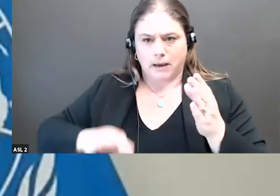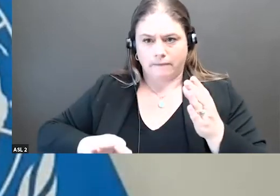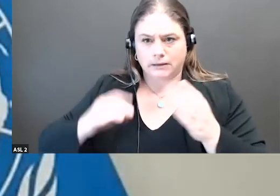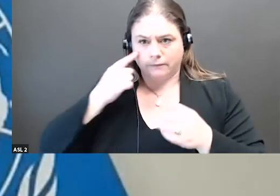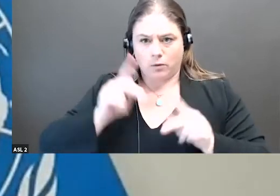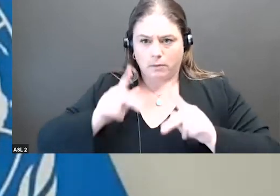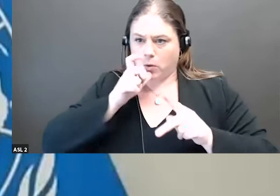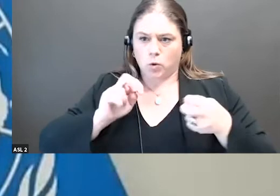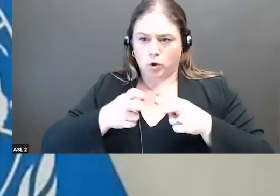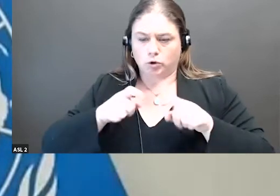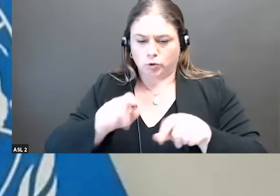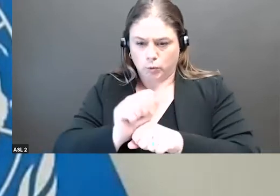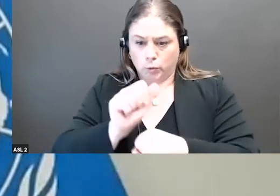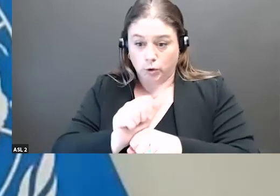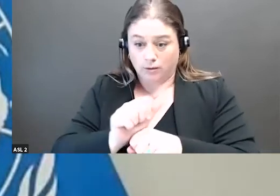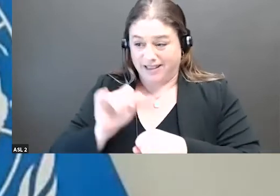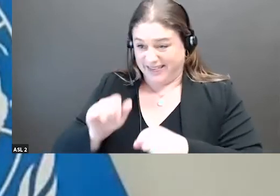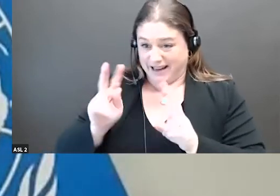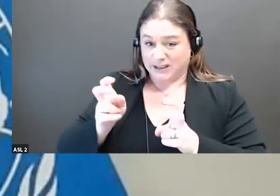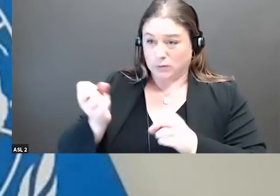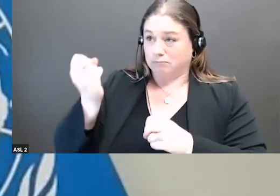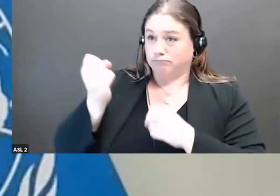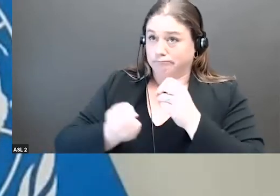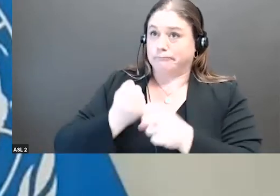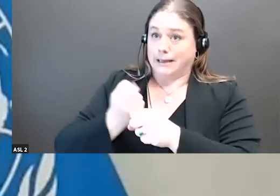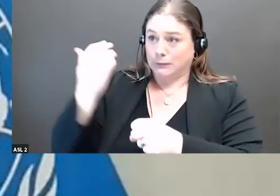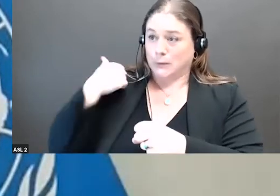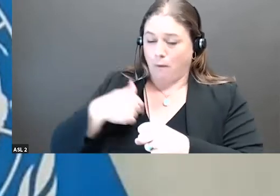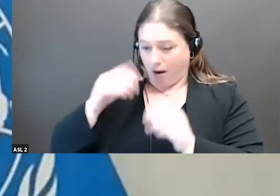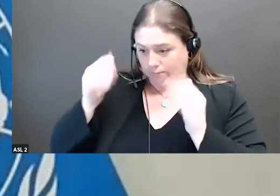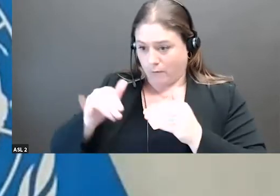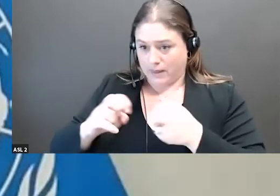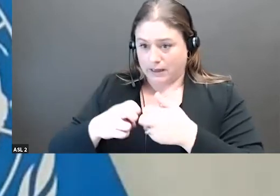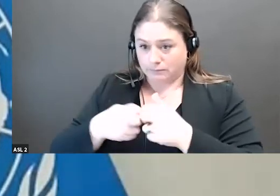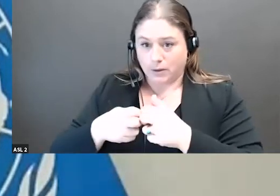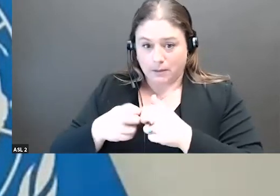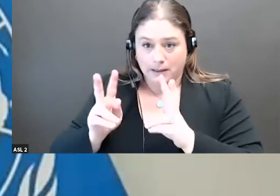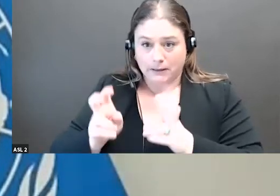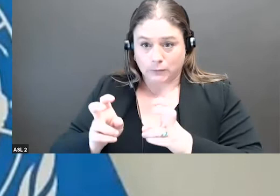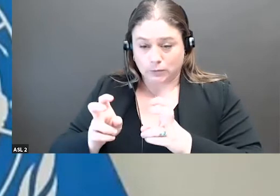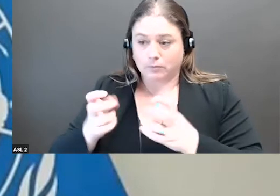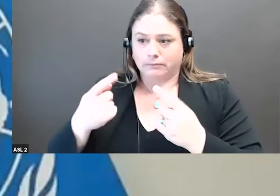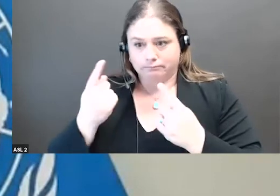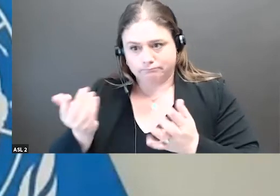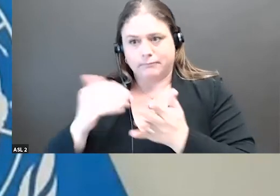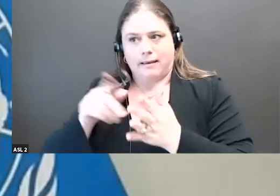that I did work on several years ago myself. Finally, the CRPD gives us as Canadians a window